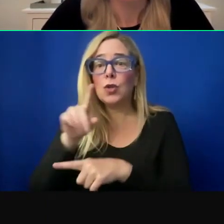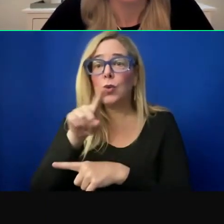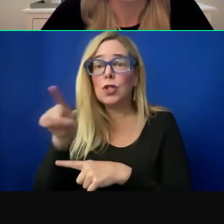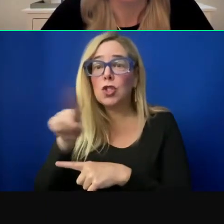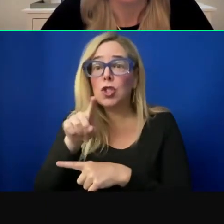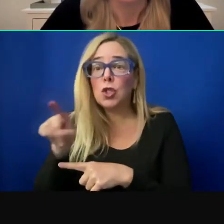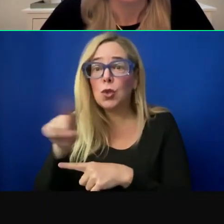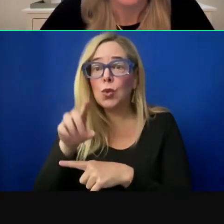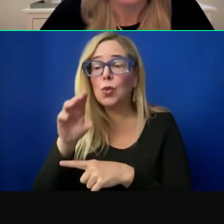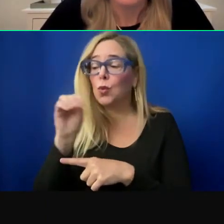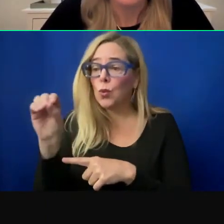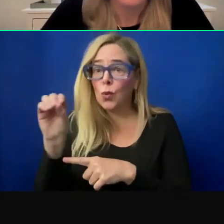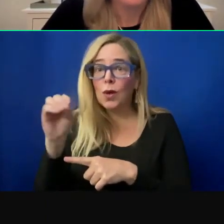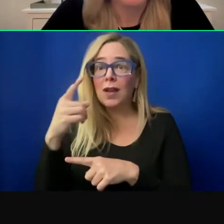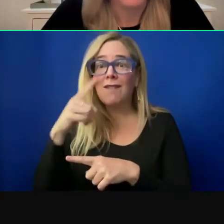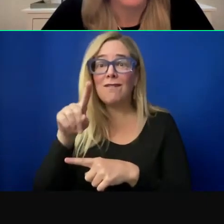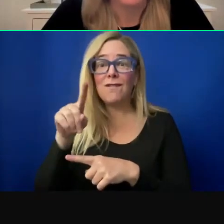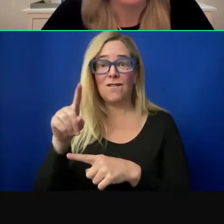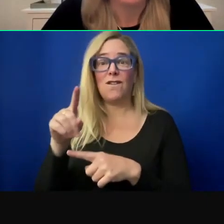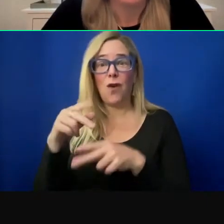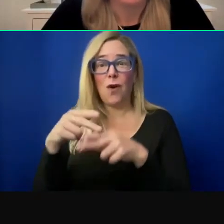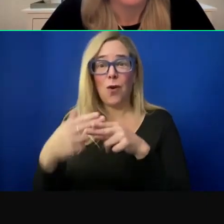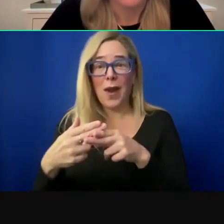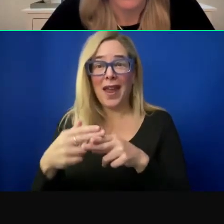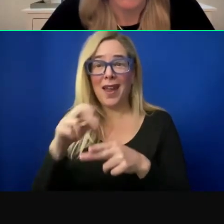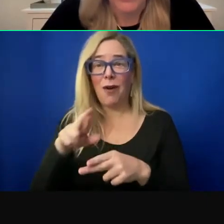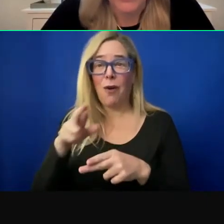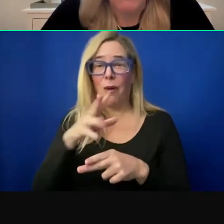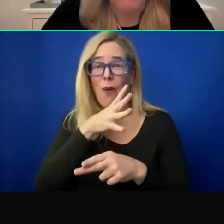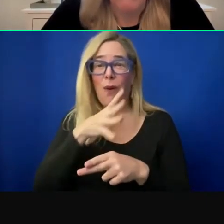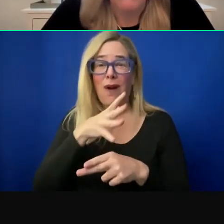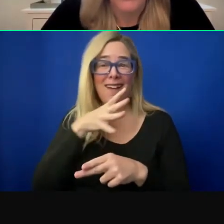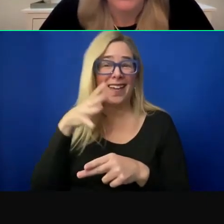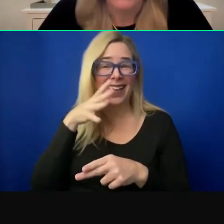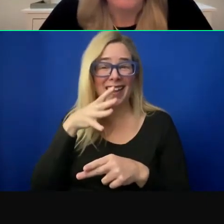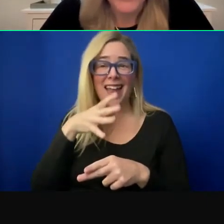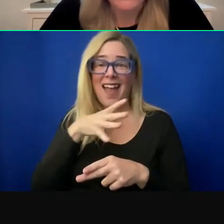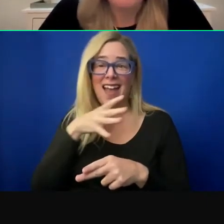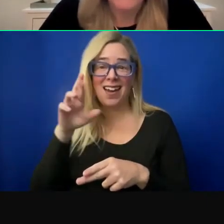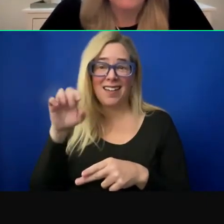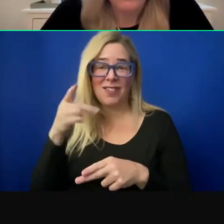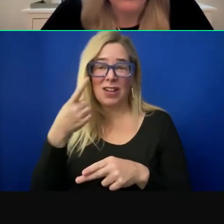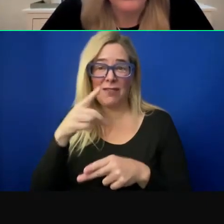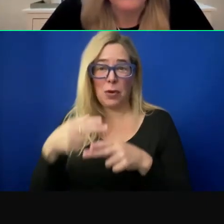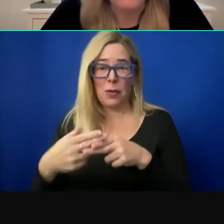That's both gaps in accessibility and ableism. Imagine being told to